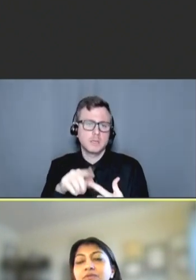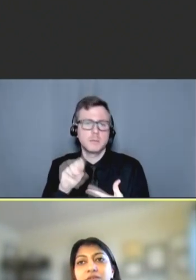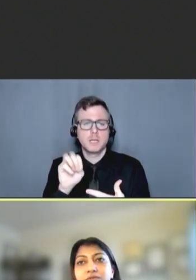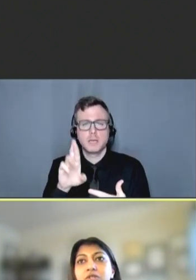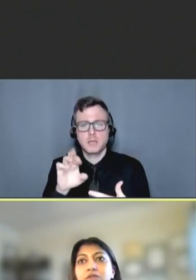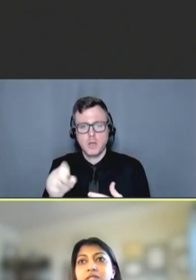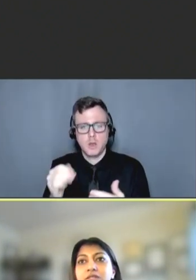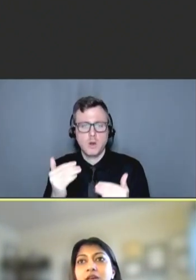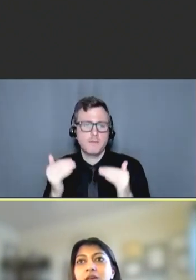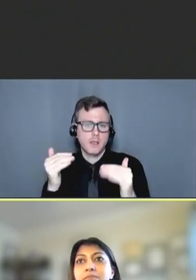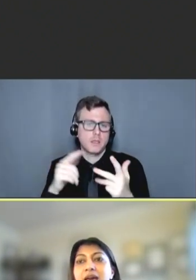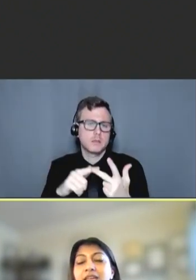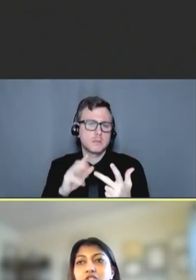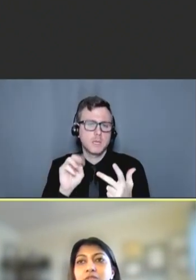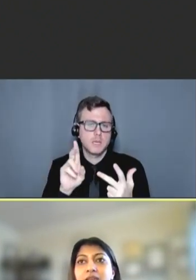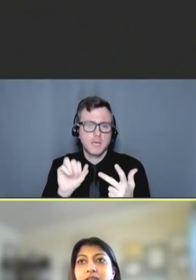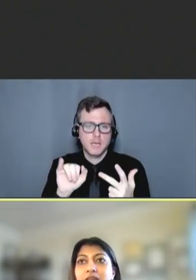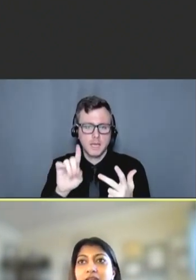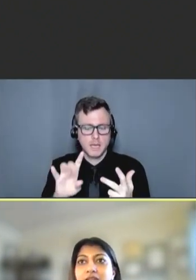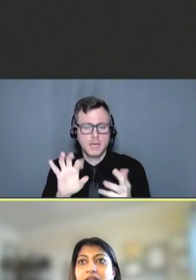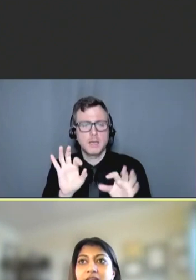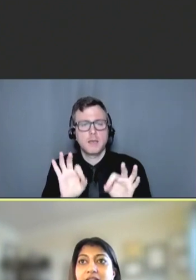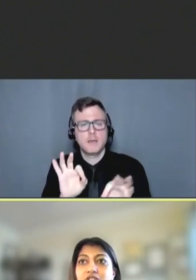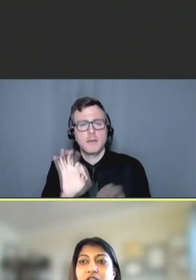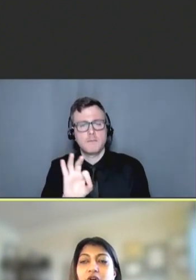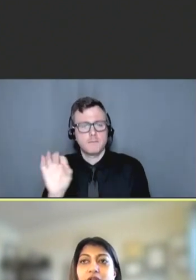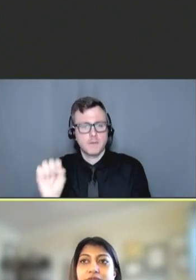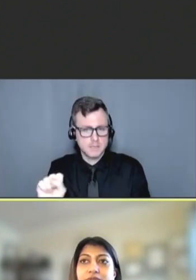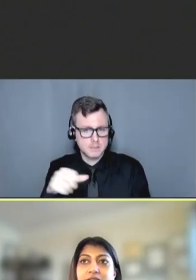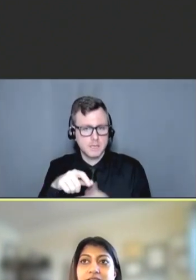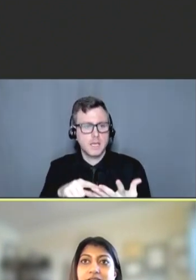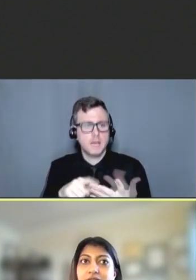fee for service, managed Medicaid, and cash in all 50 states of the U.S.